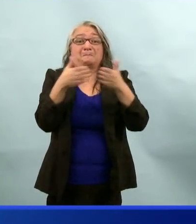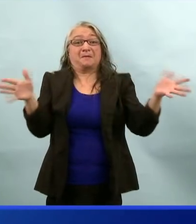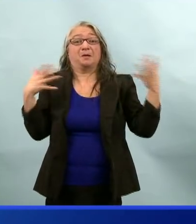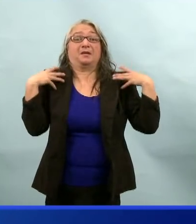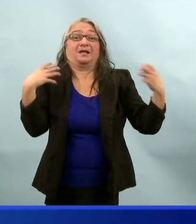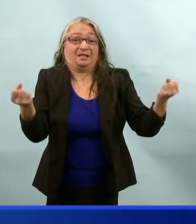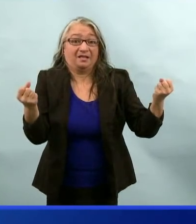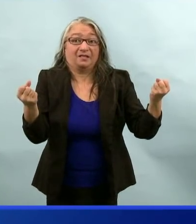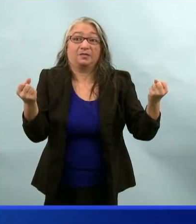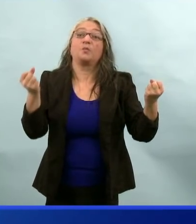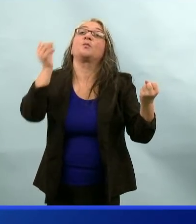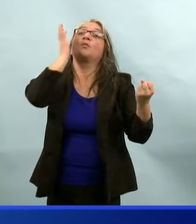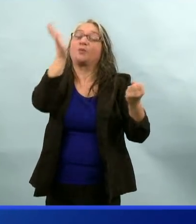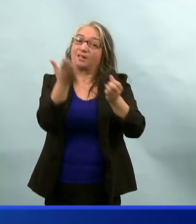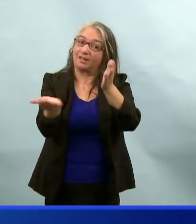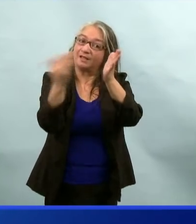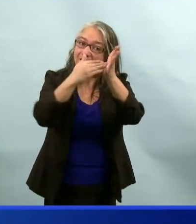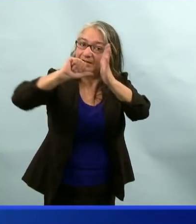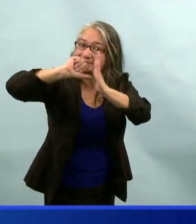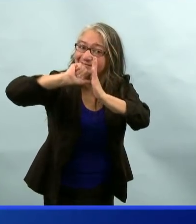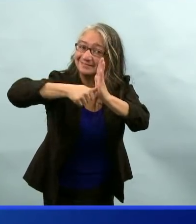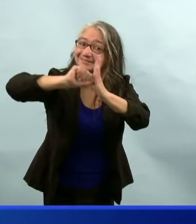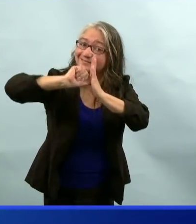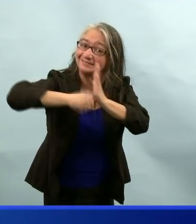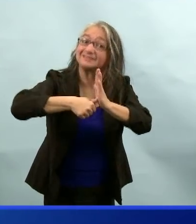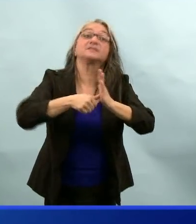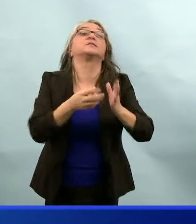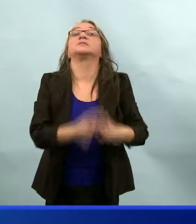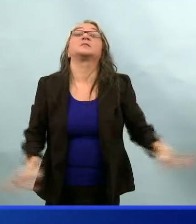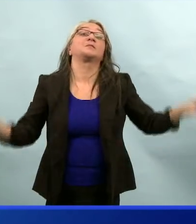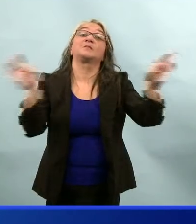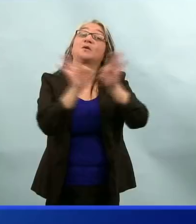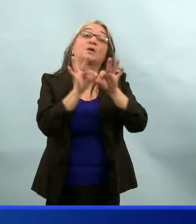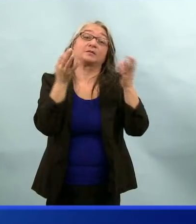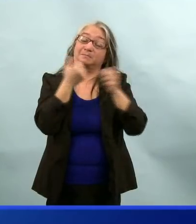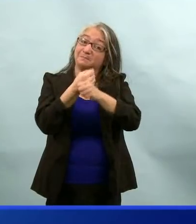well so again we're reviewing everything from a messaging standpoint from an order standpoint